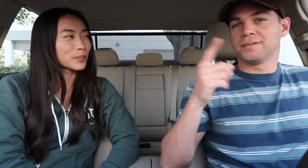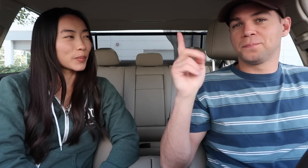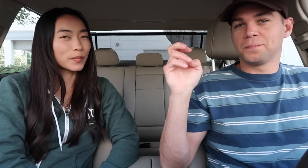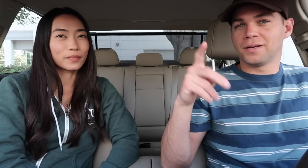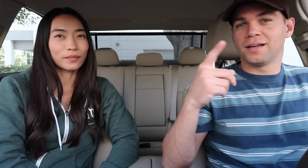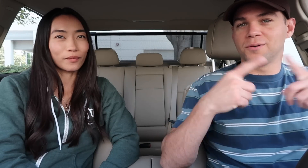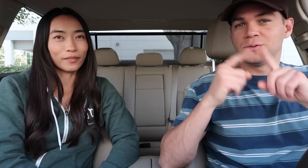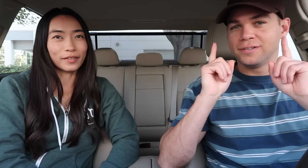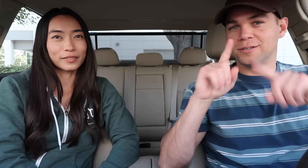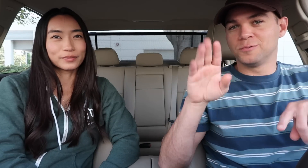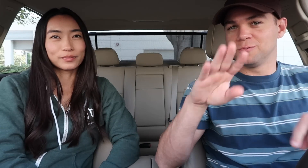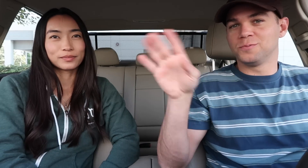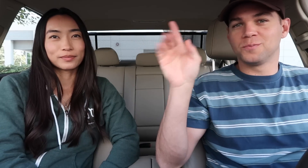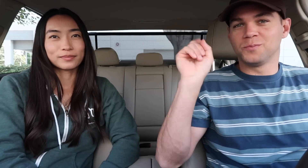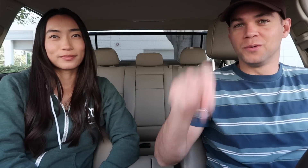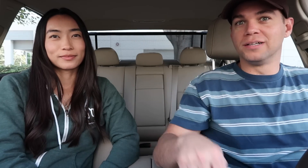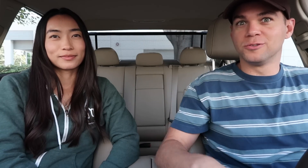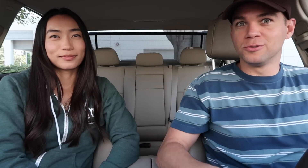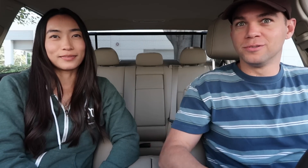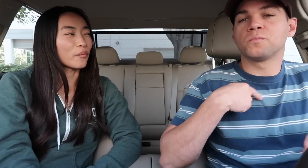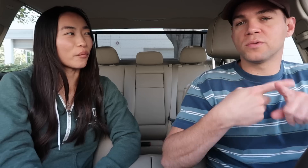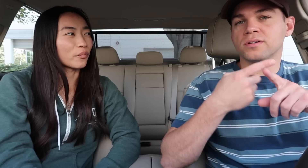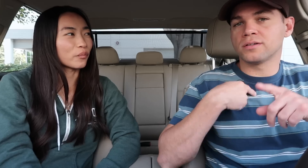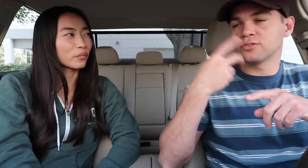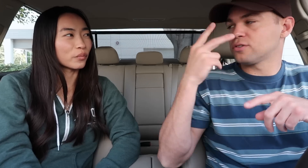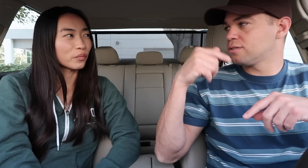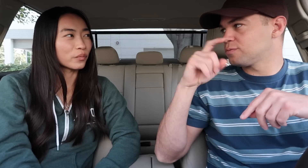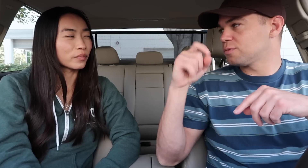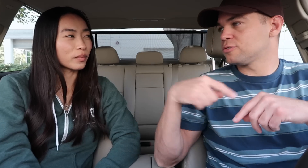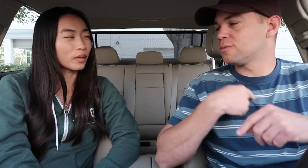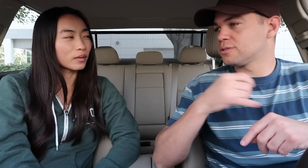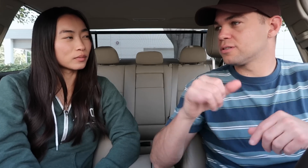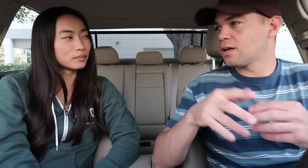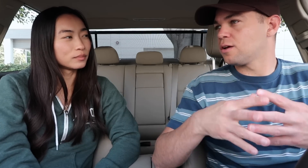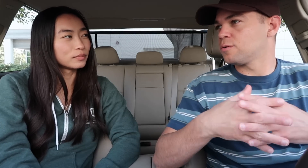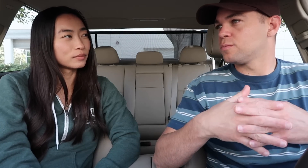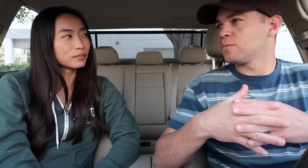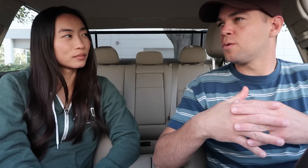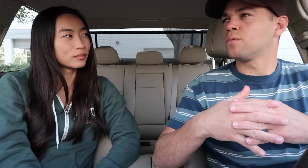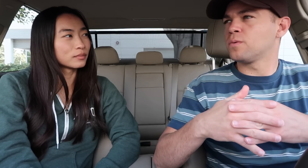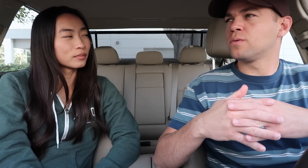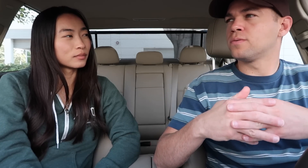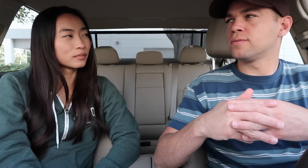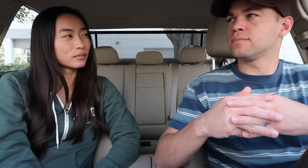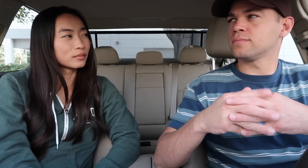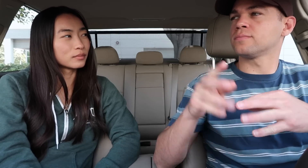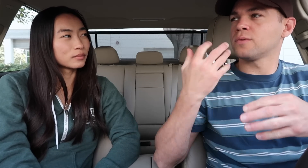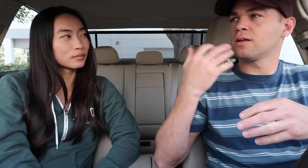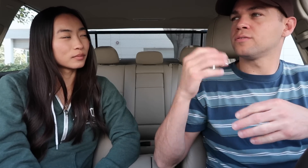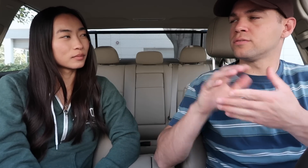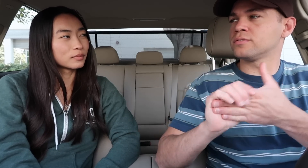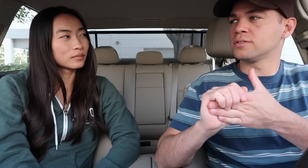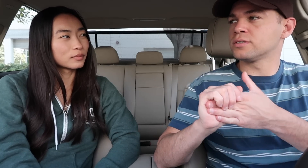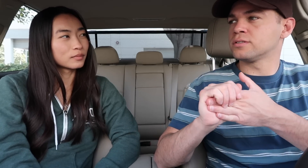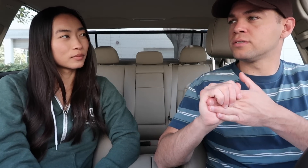we're back to answering your questions when I saw this question I was like oh wow